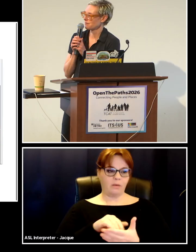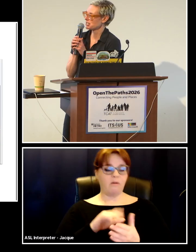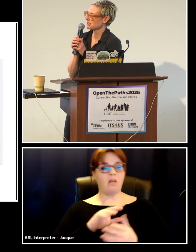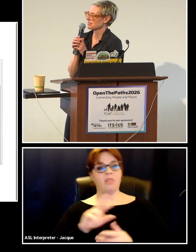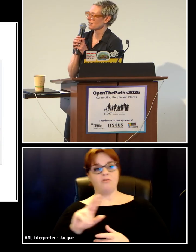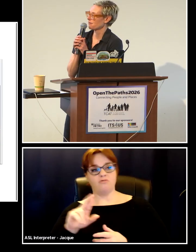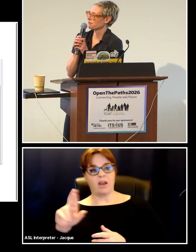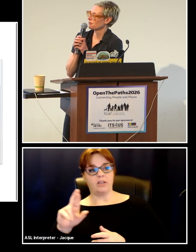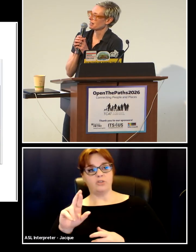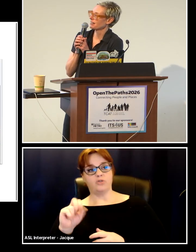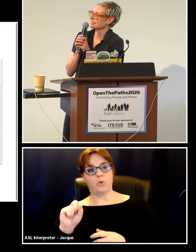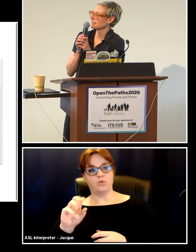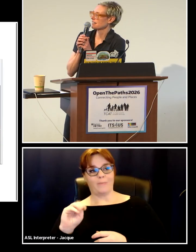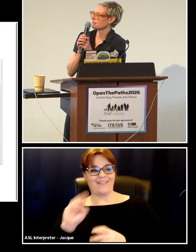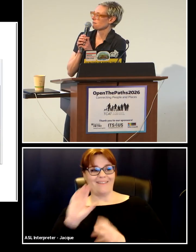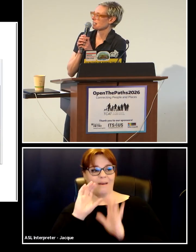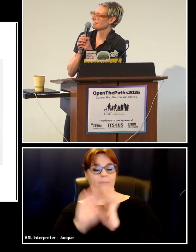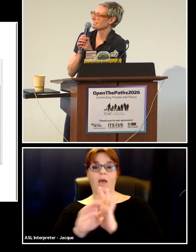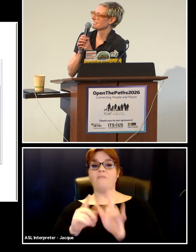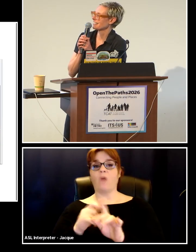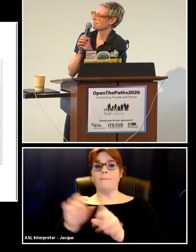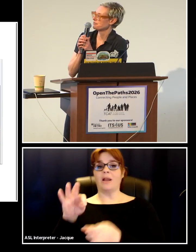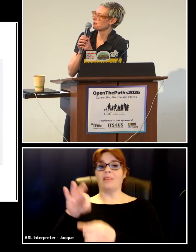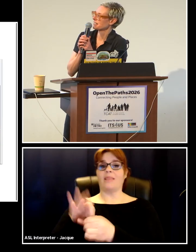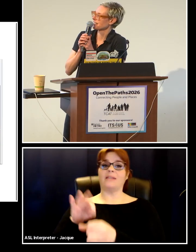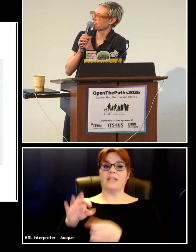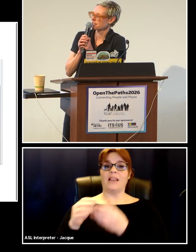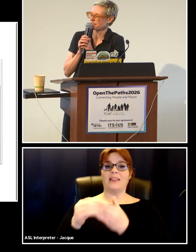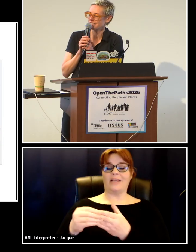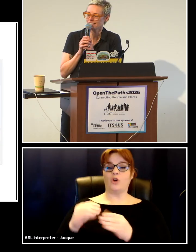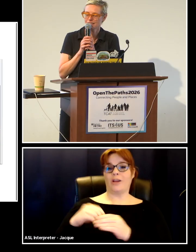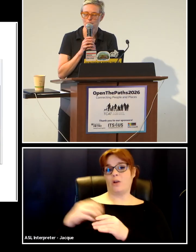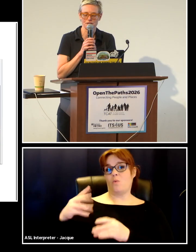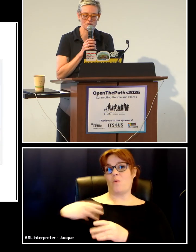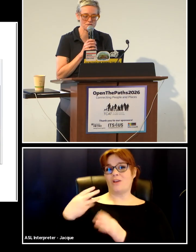images um from an elected leader in Washington state who noticed that her transit stop was too